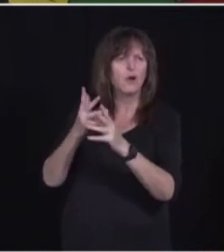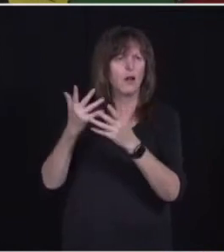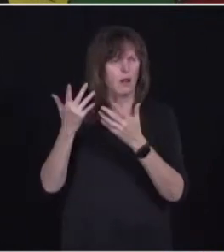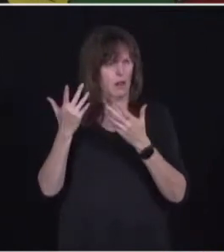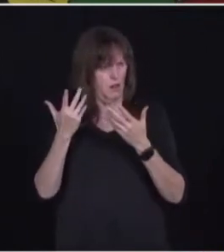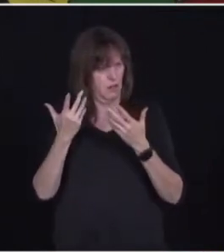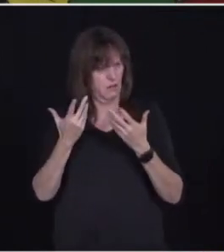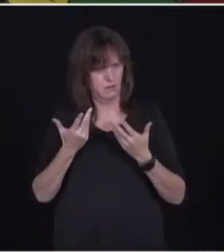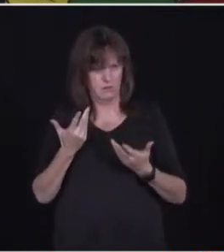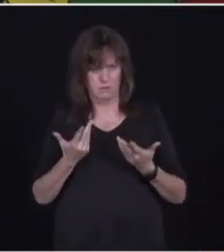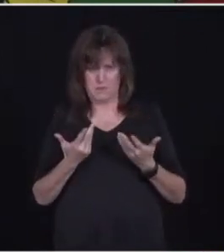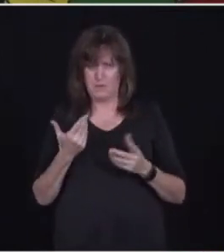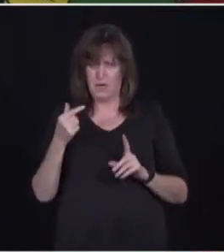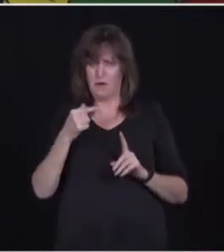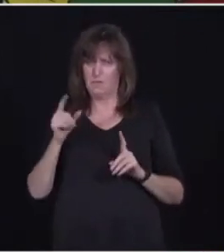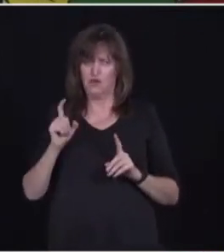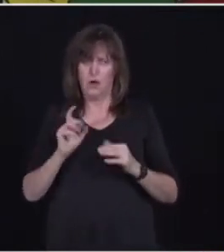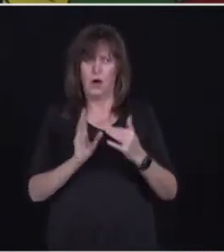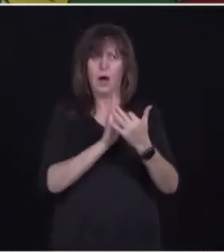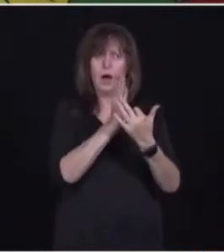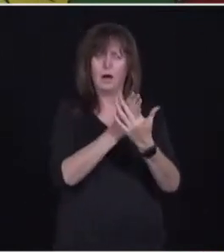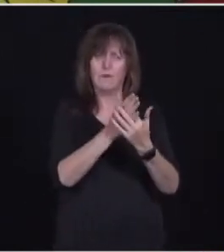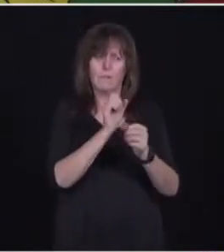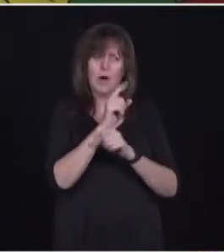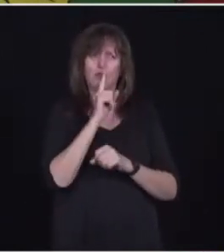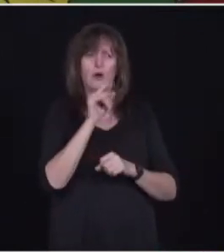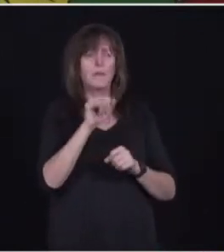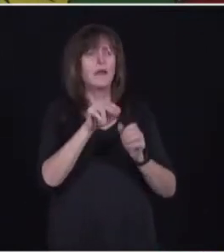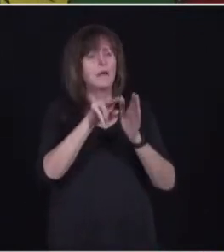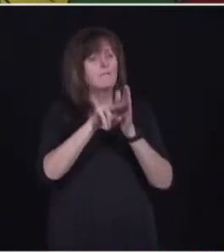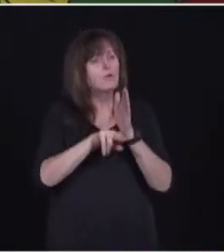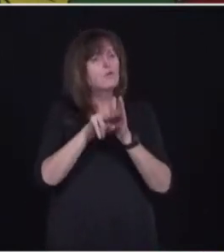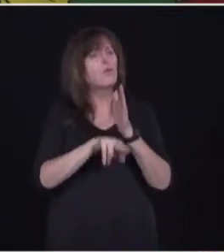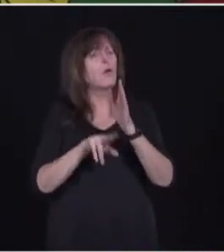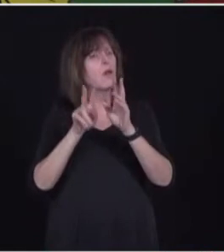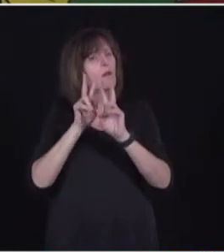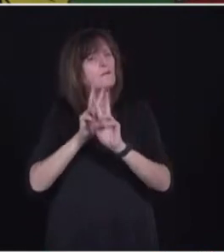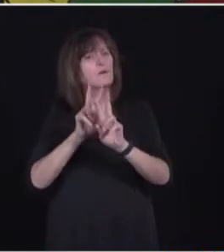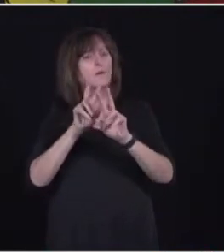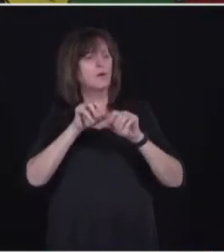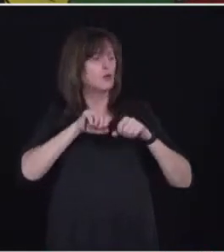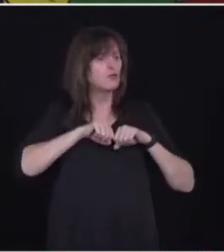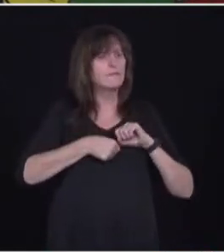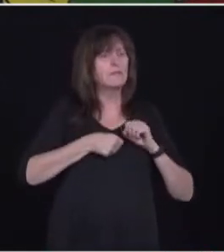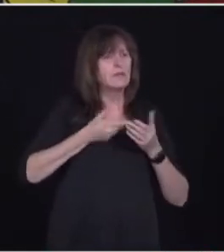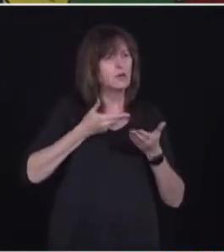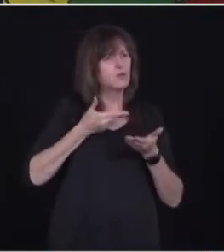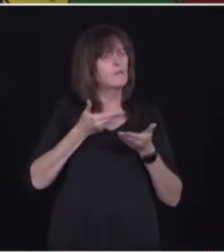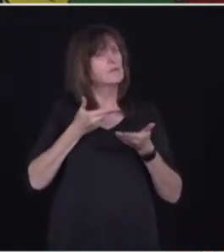in light of this, need to step in and regulate the funeral and bereavement sector to